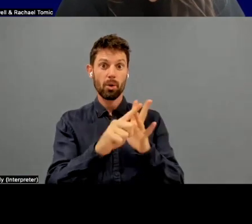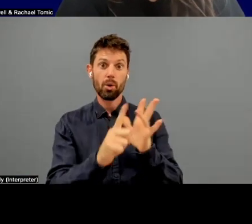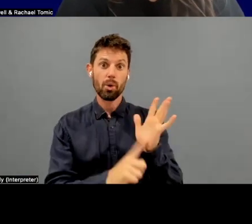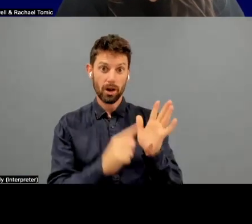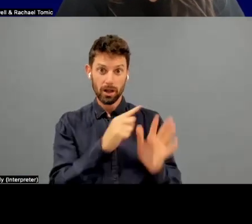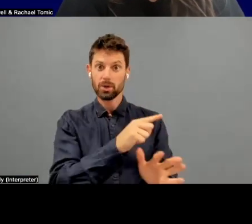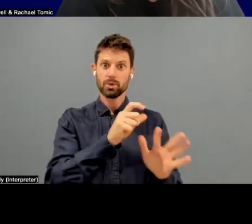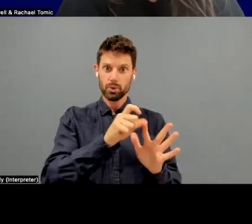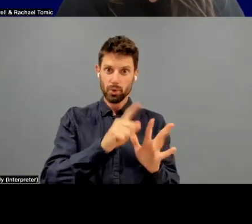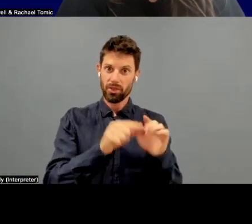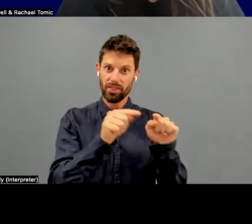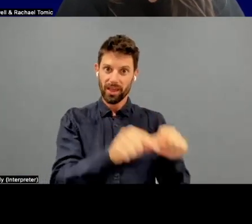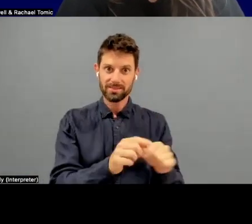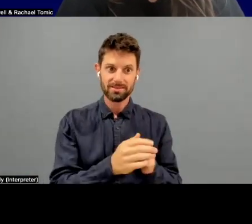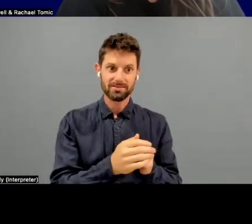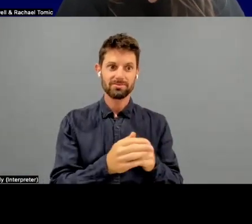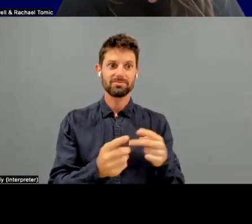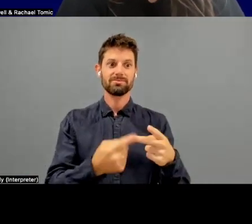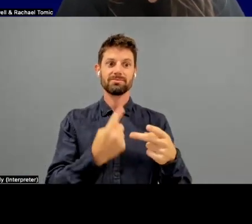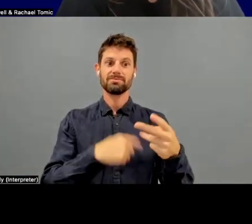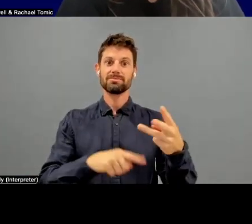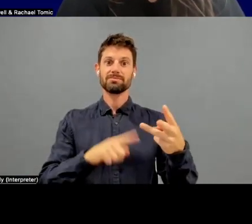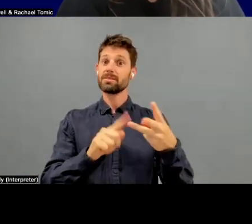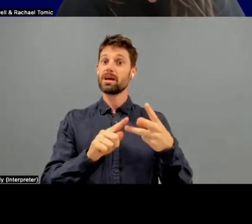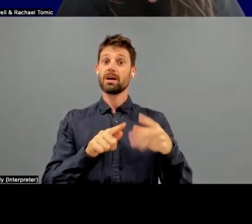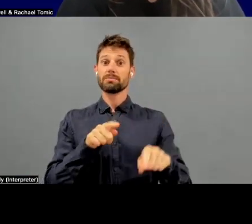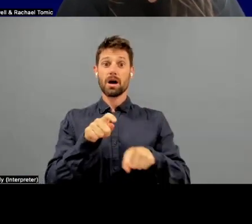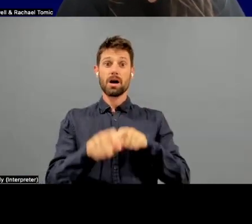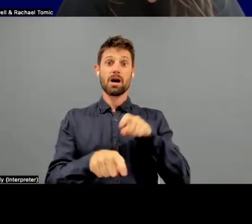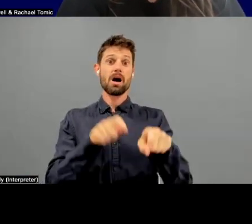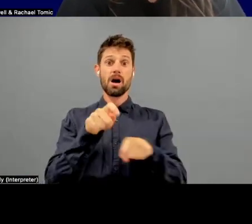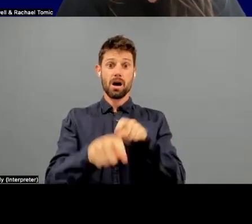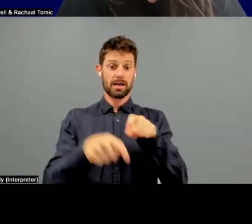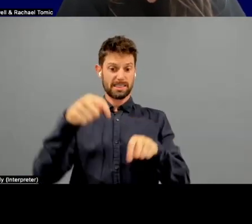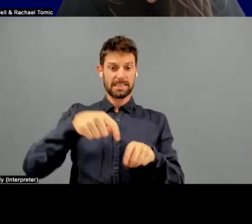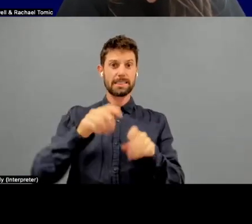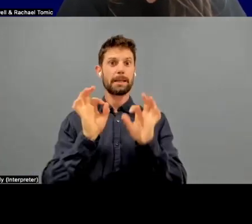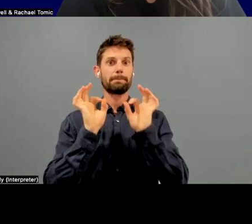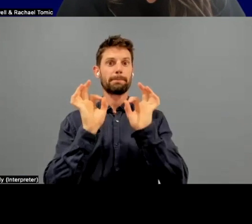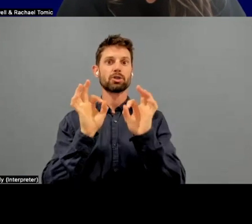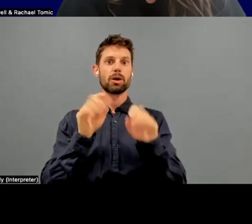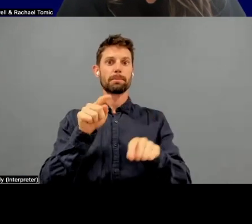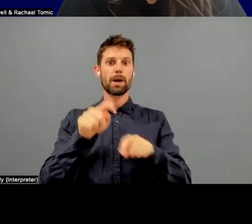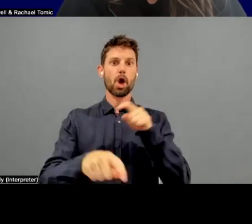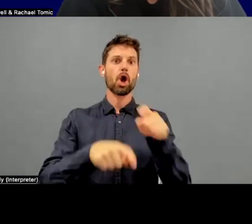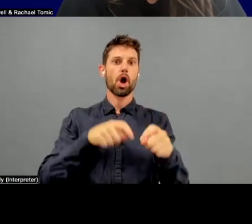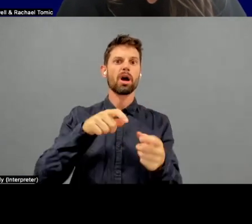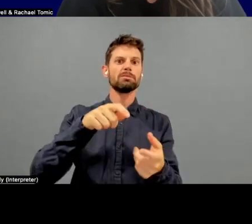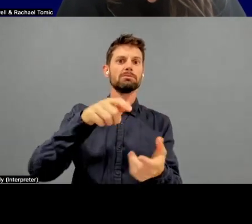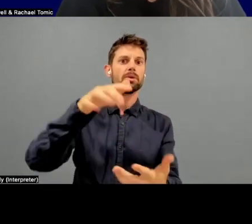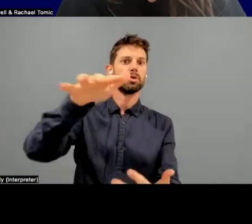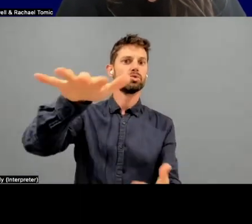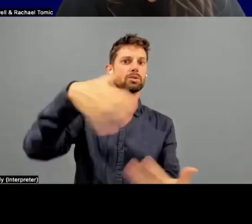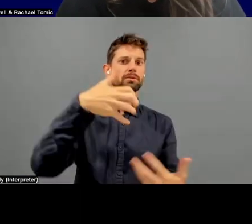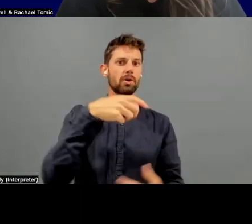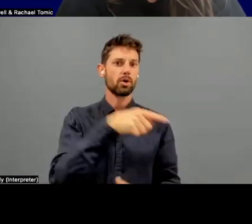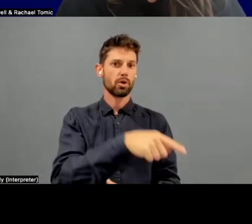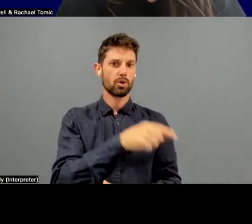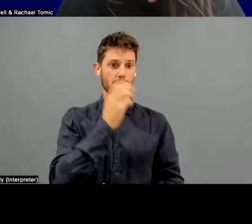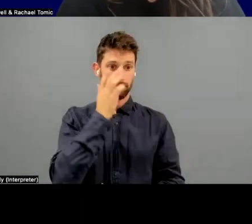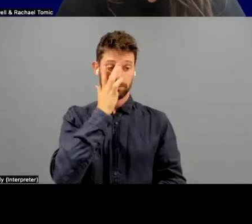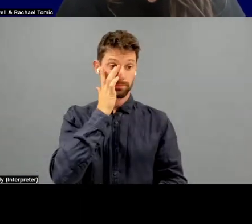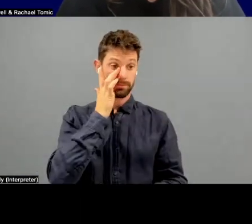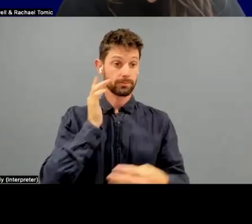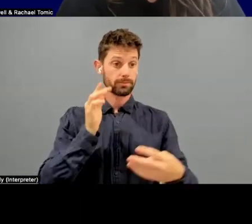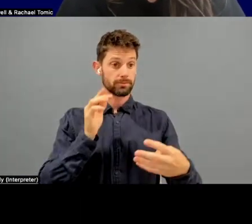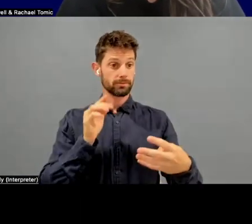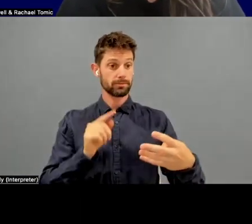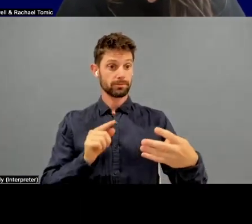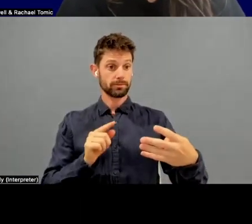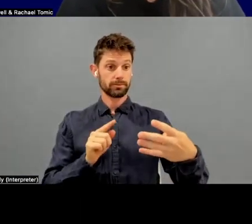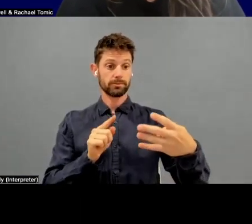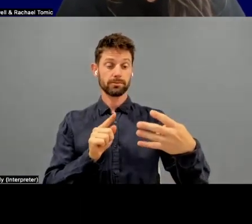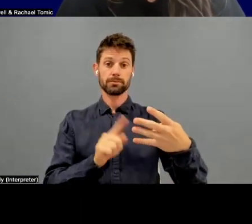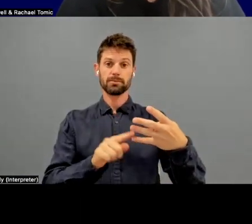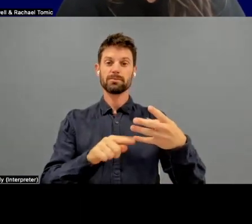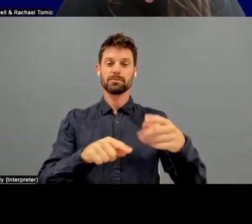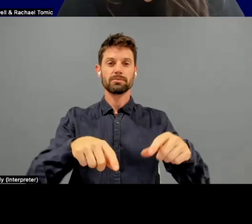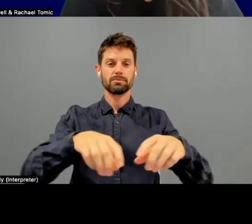Bike riding on an adapted bike that we obtained for her, walking in her walker and play.